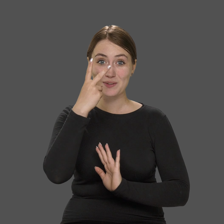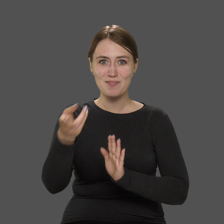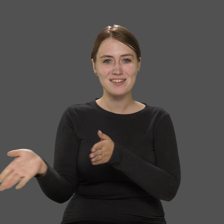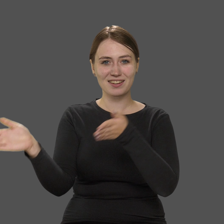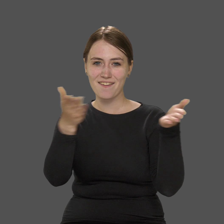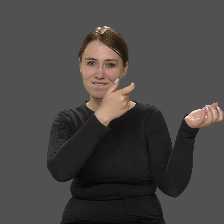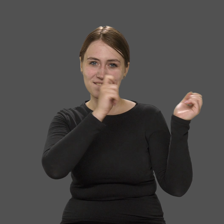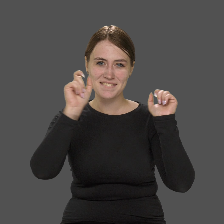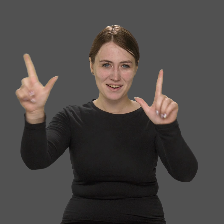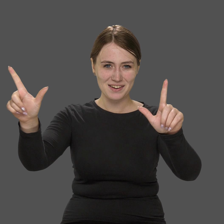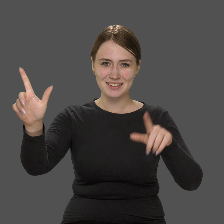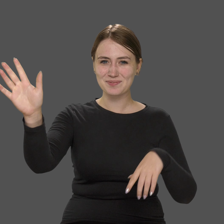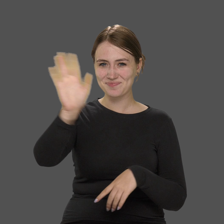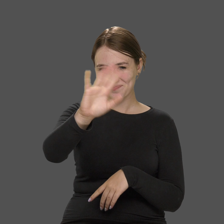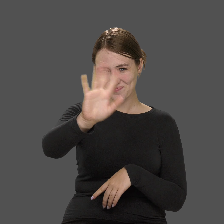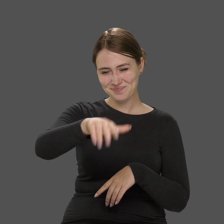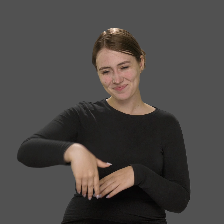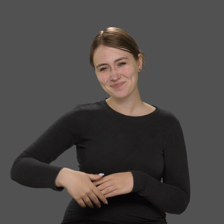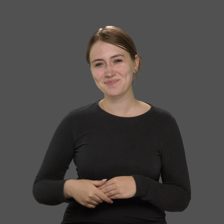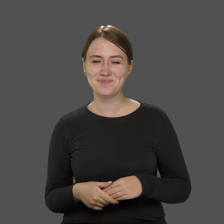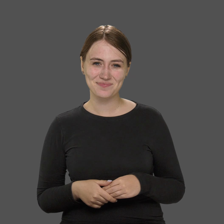see you in the next episode!